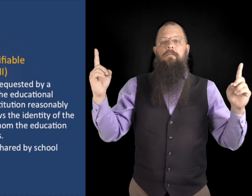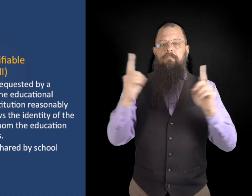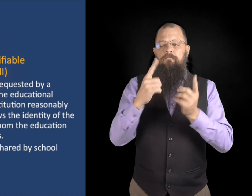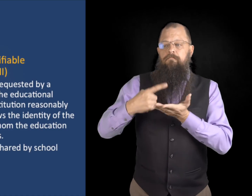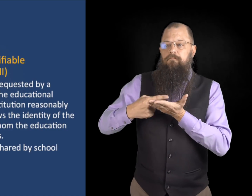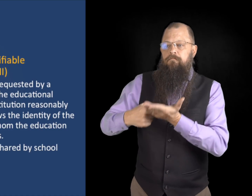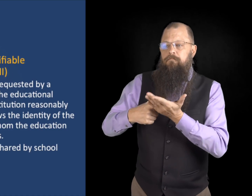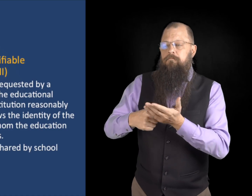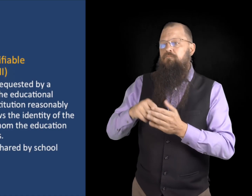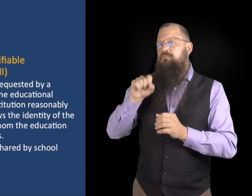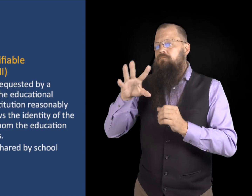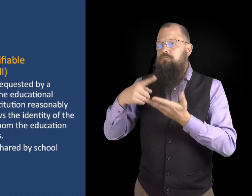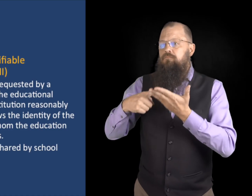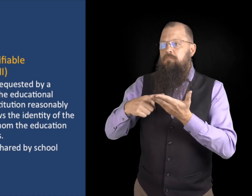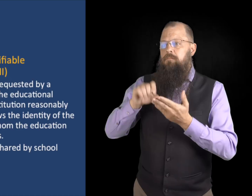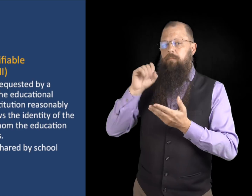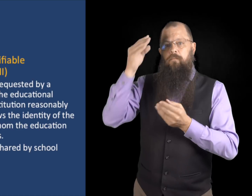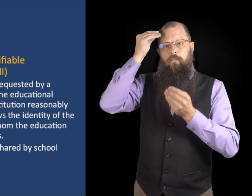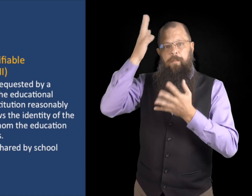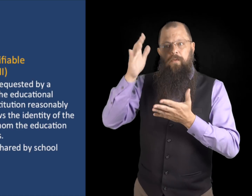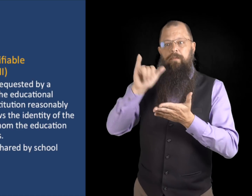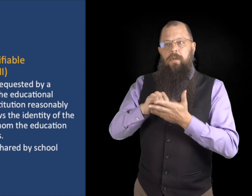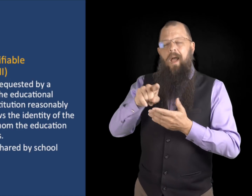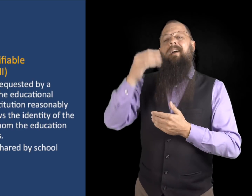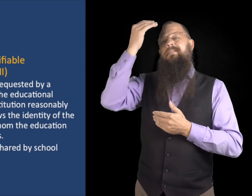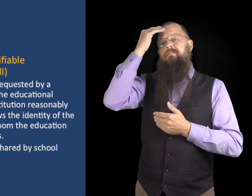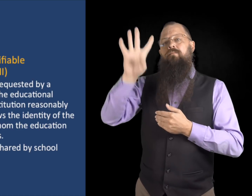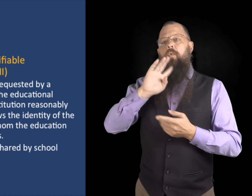information shared by school officials.